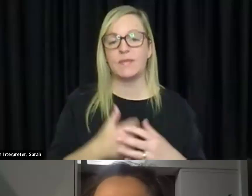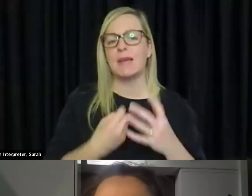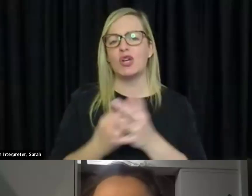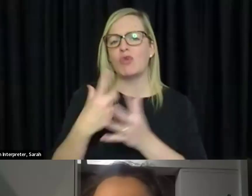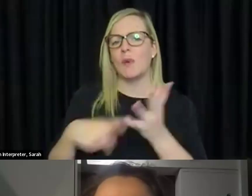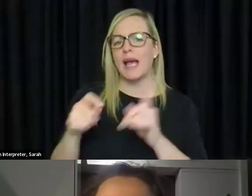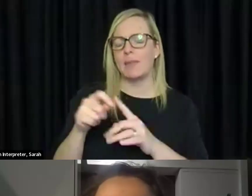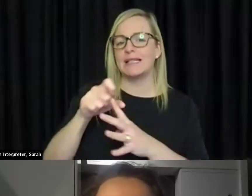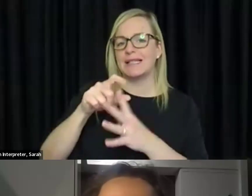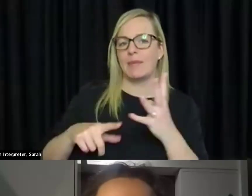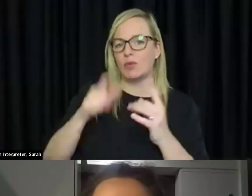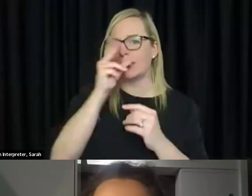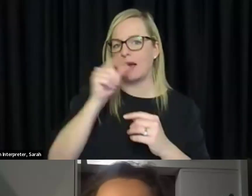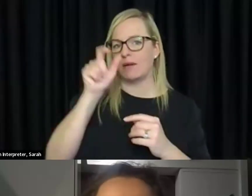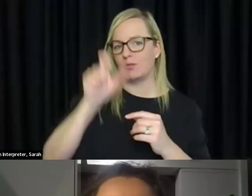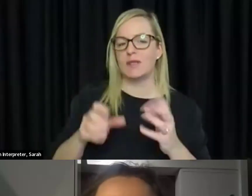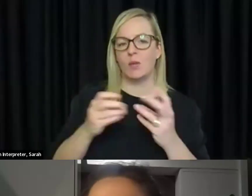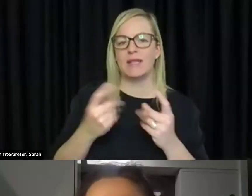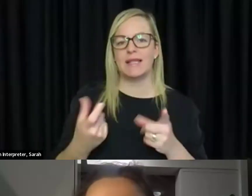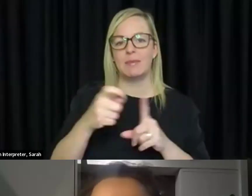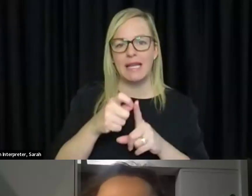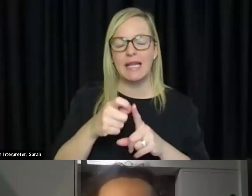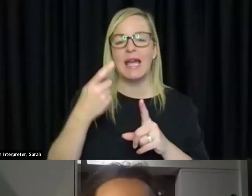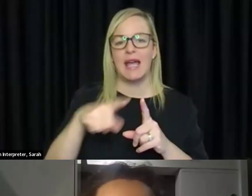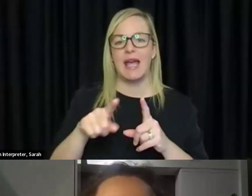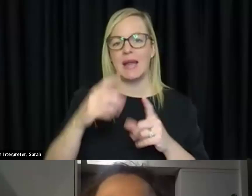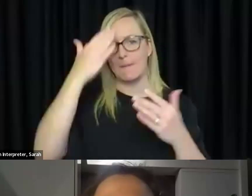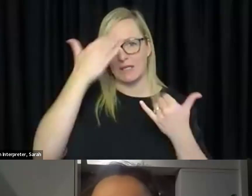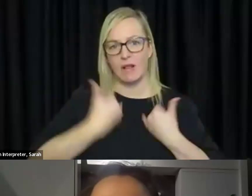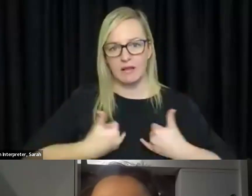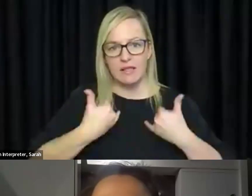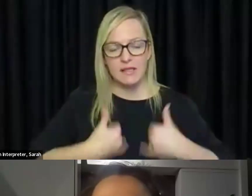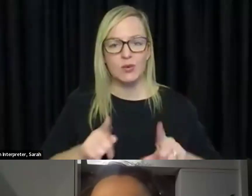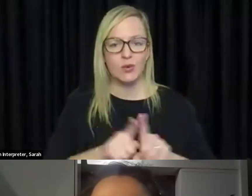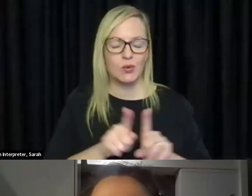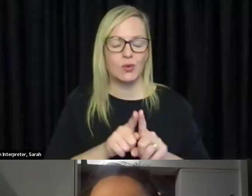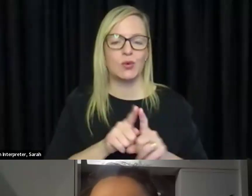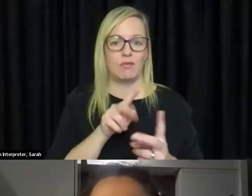with cerebral palsy and psycho disability otherwise known as mental illness I never